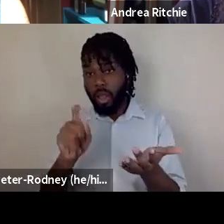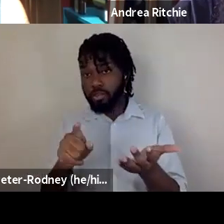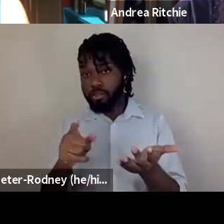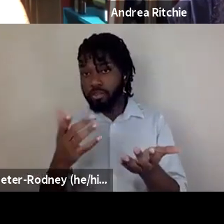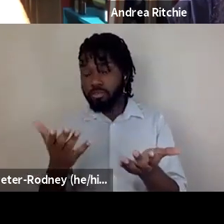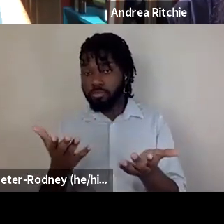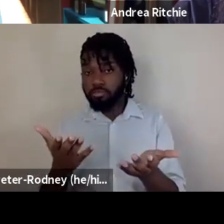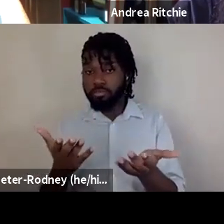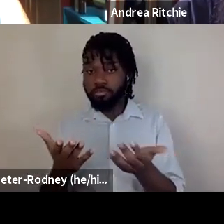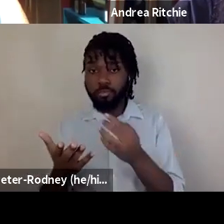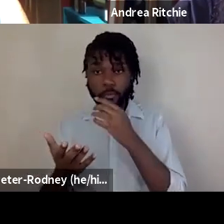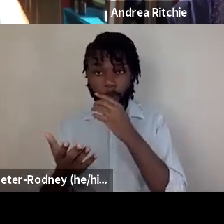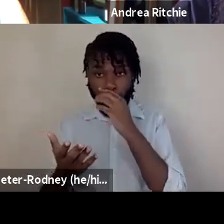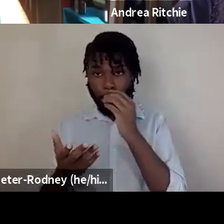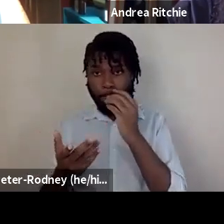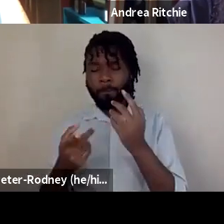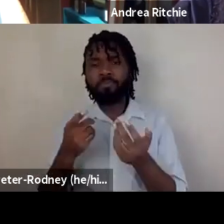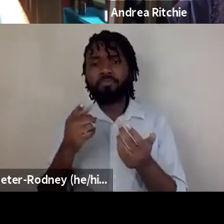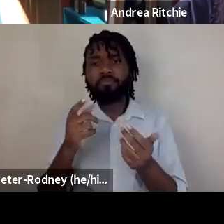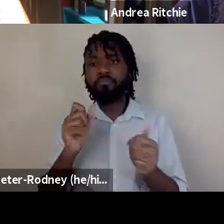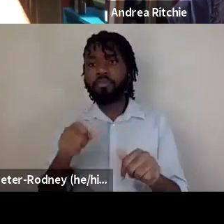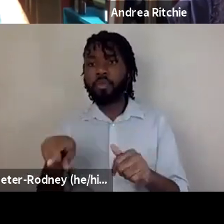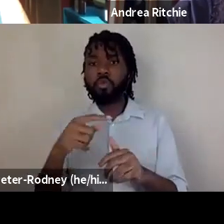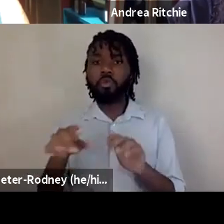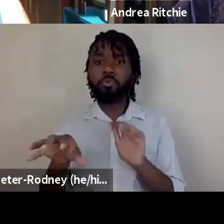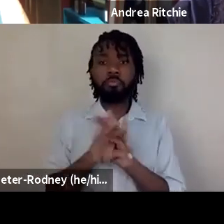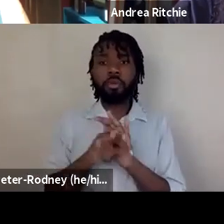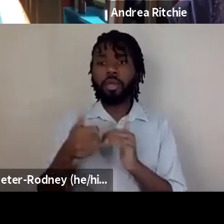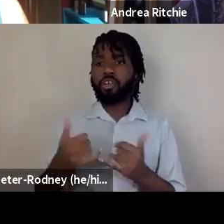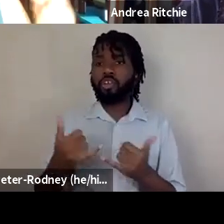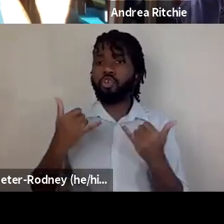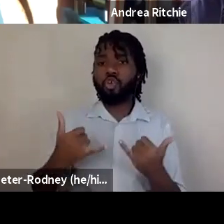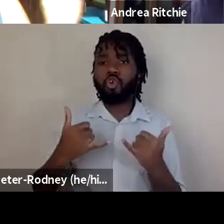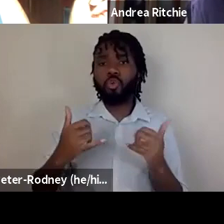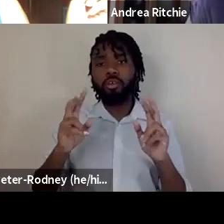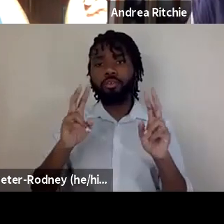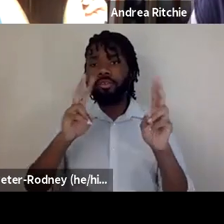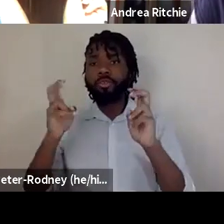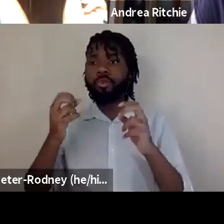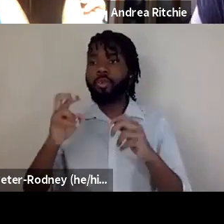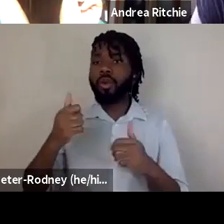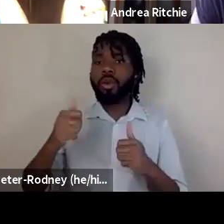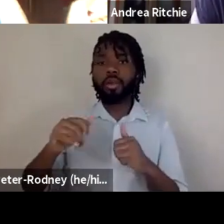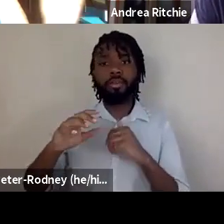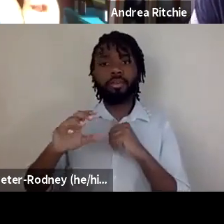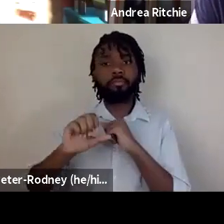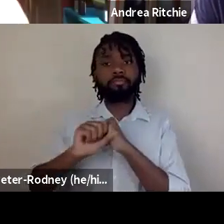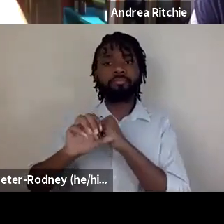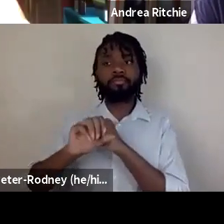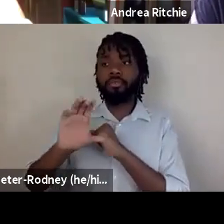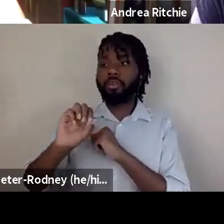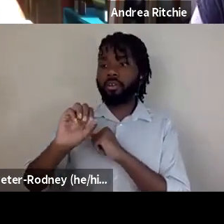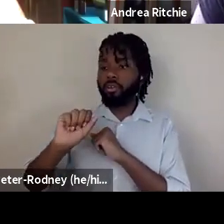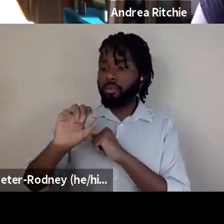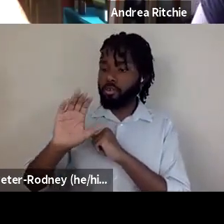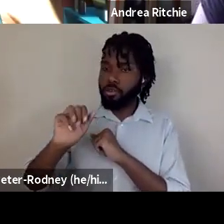pick some current issues or campaigns where disability justice and abolition come together